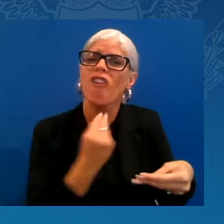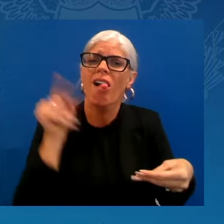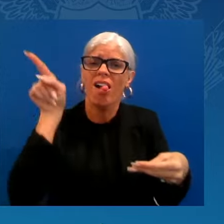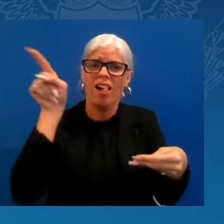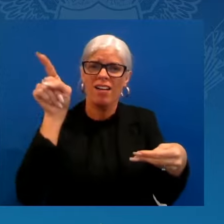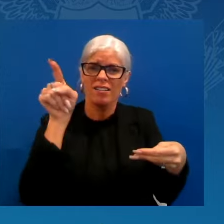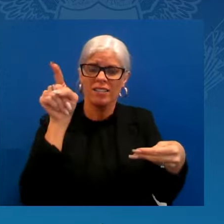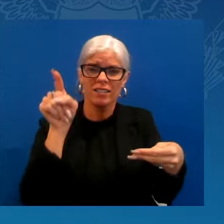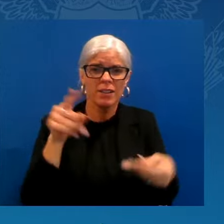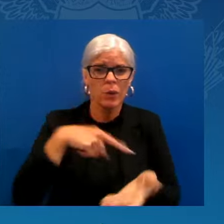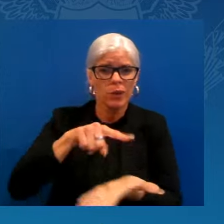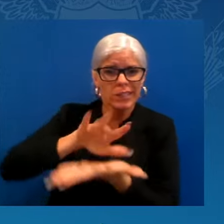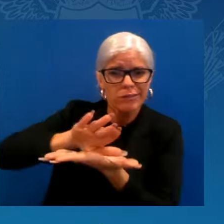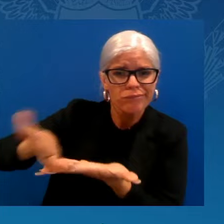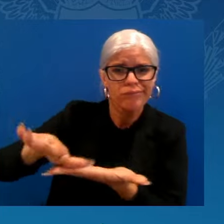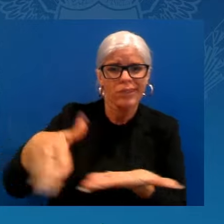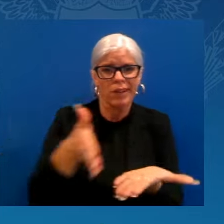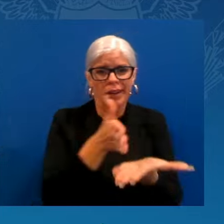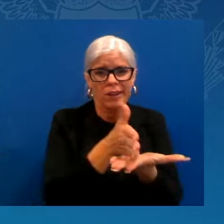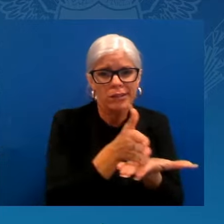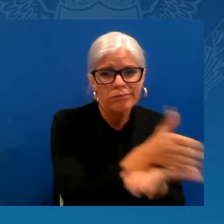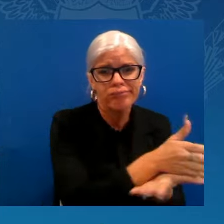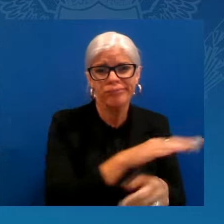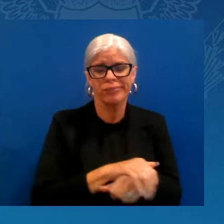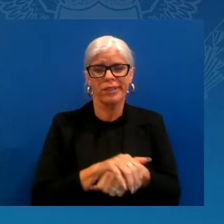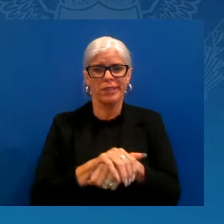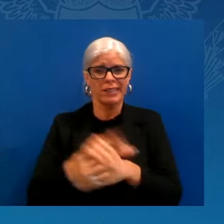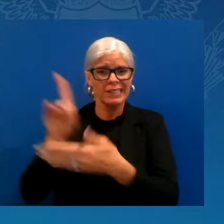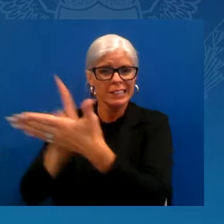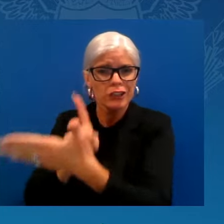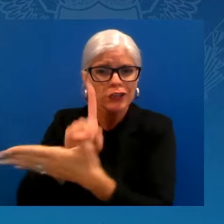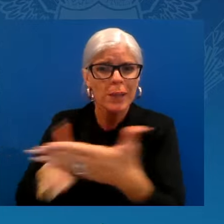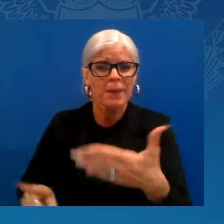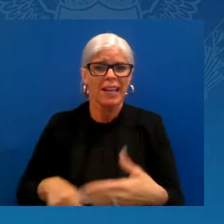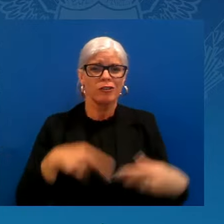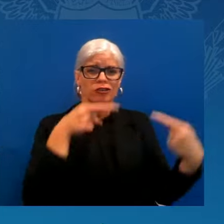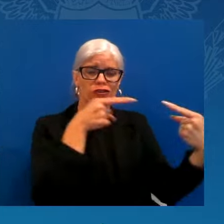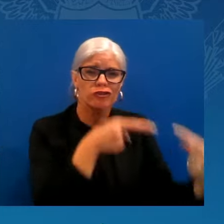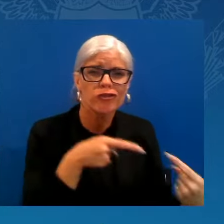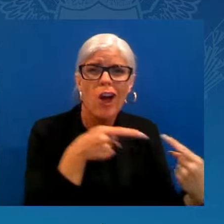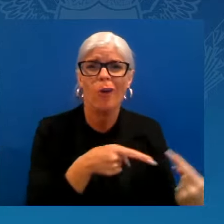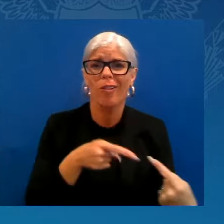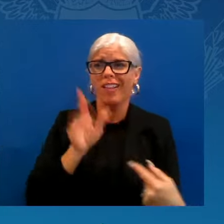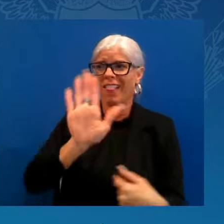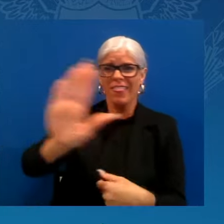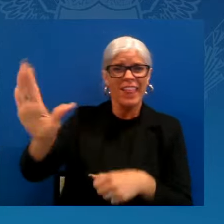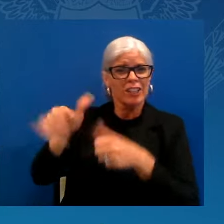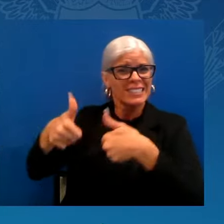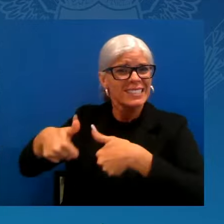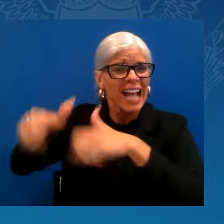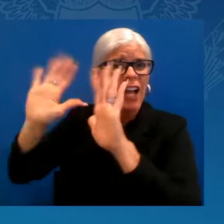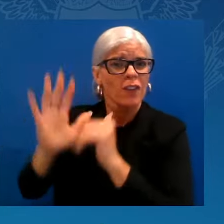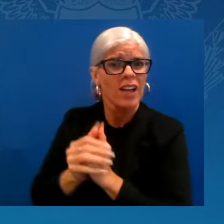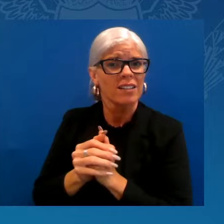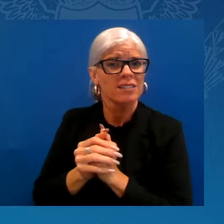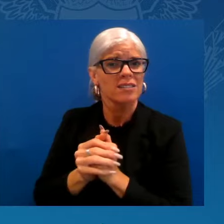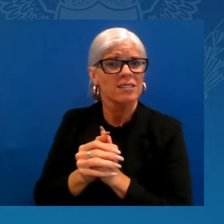Through struggle and sacrifice, and through one of the most horrific atrocities